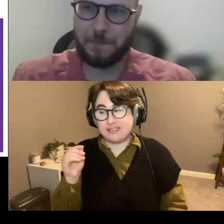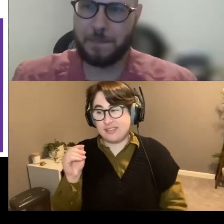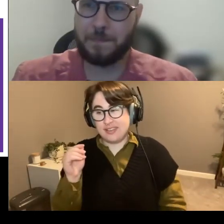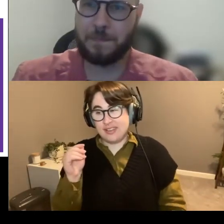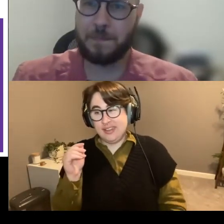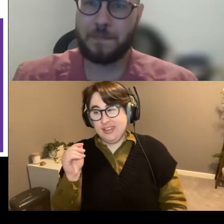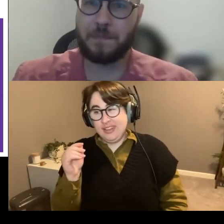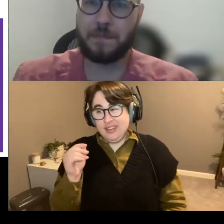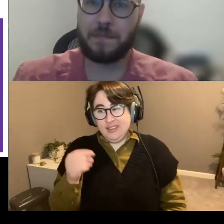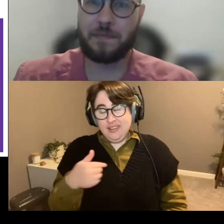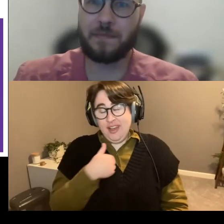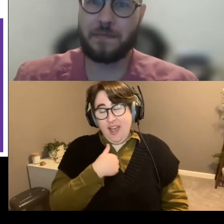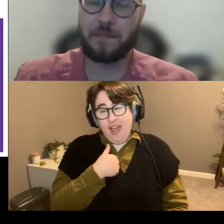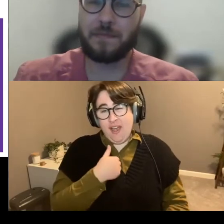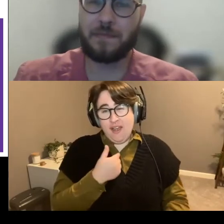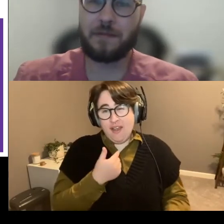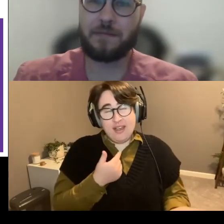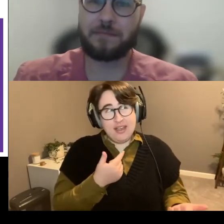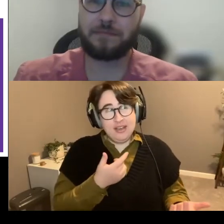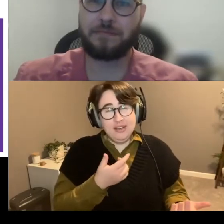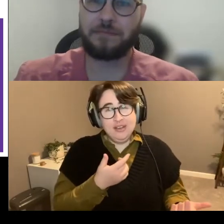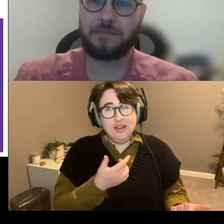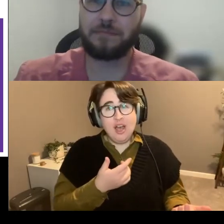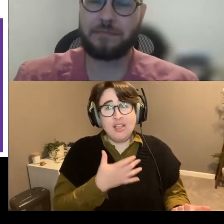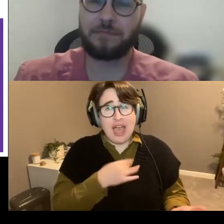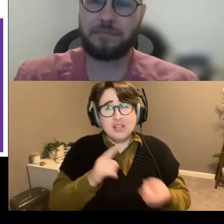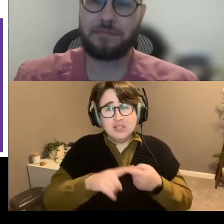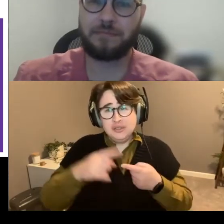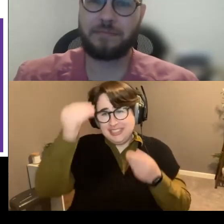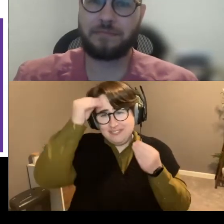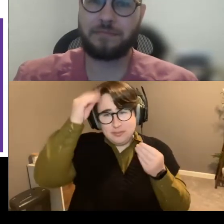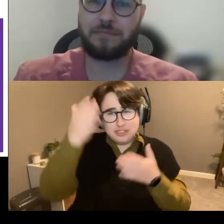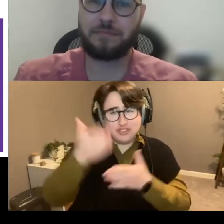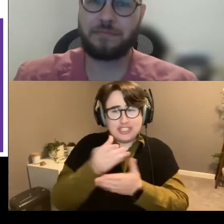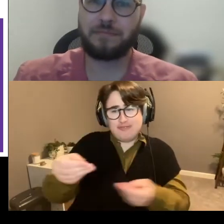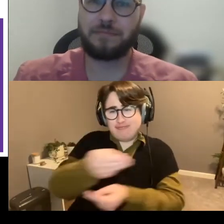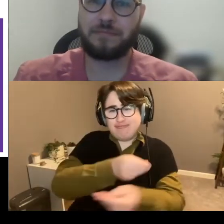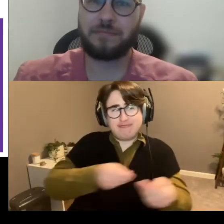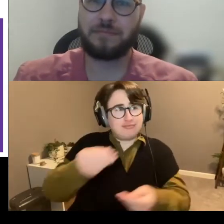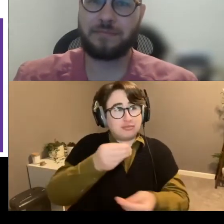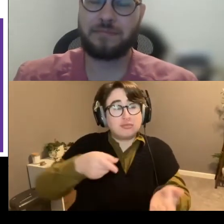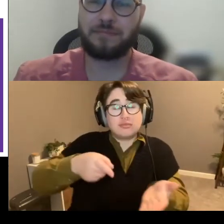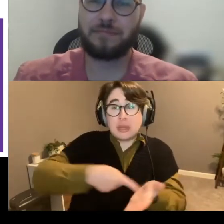I like to just give information to other people, because some of the stuff, depending on your state,